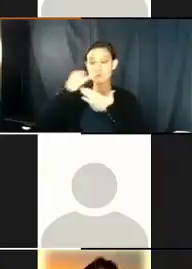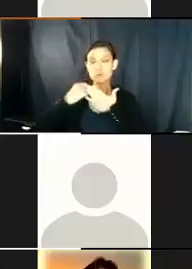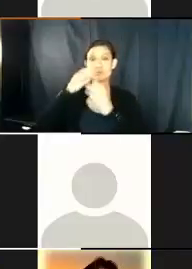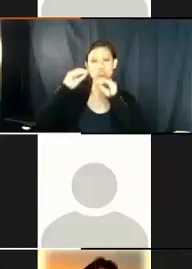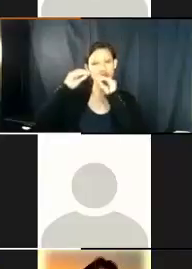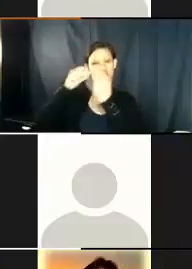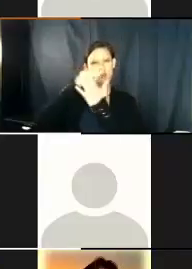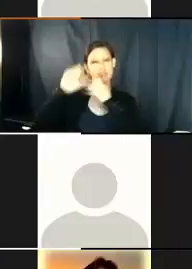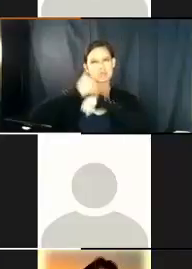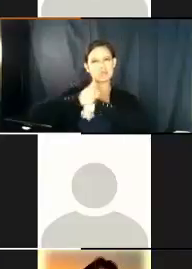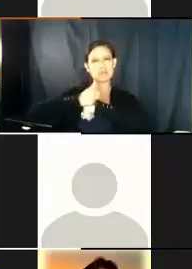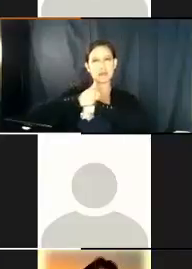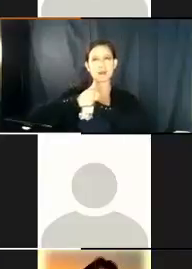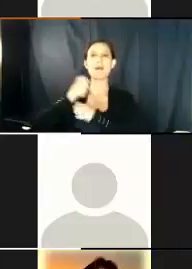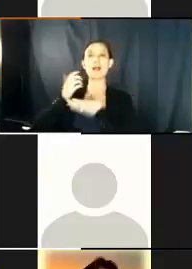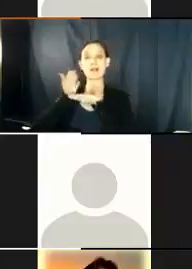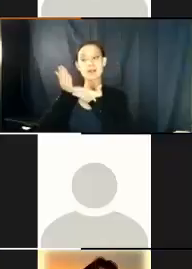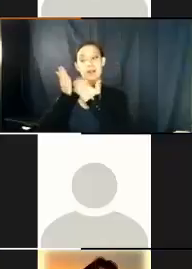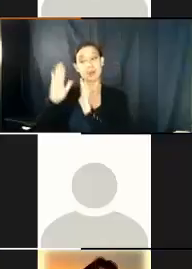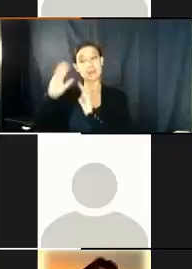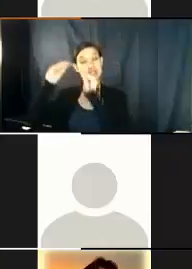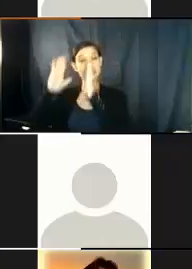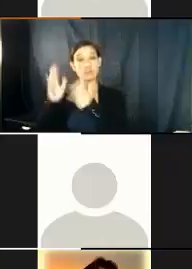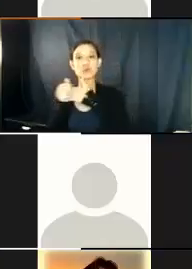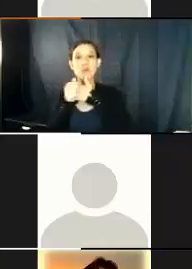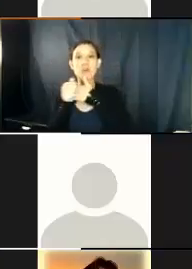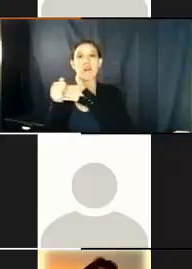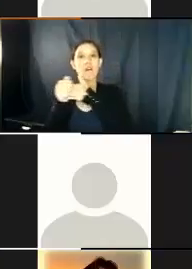students to take responsibility for their learning.